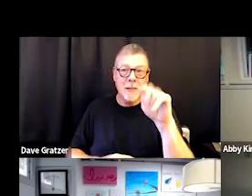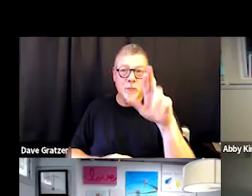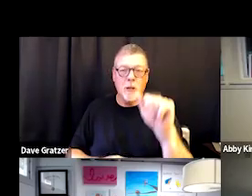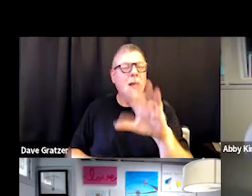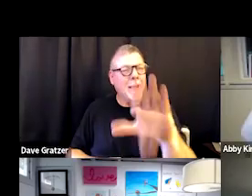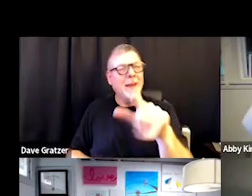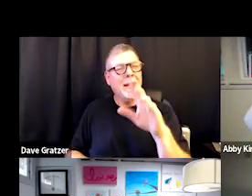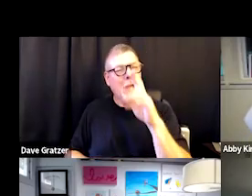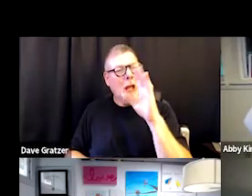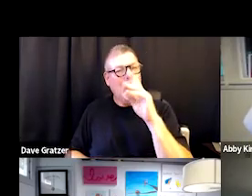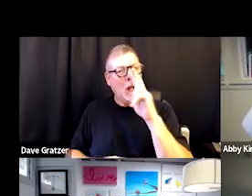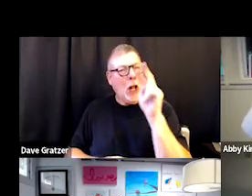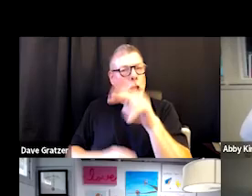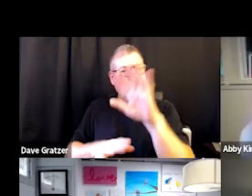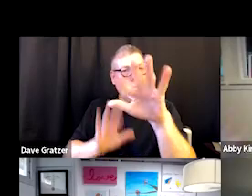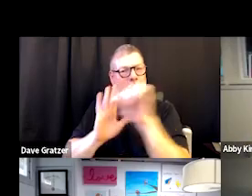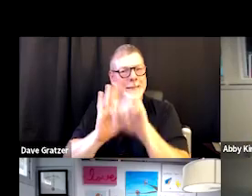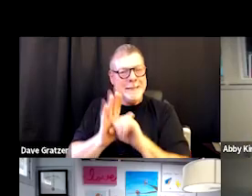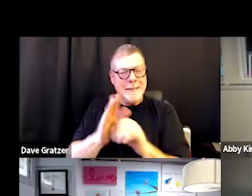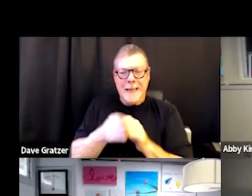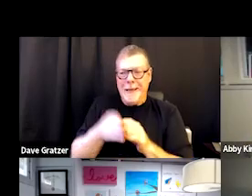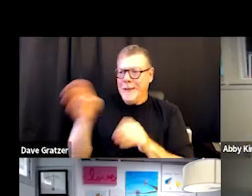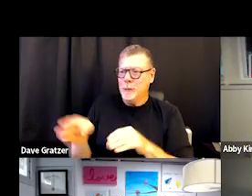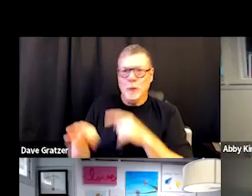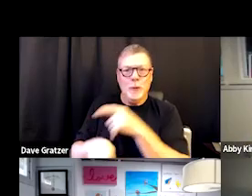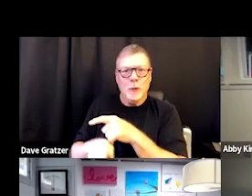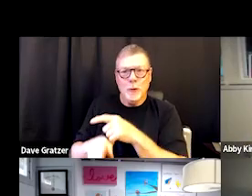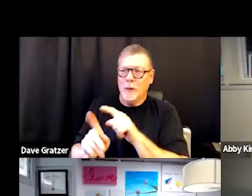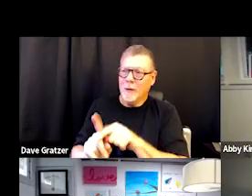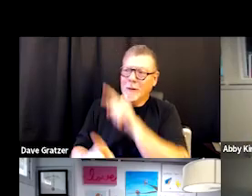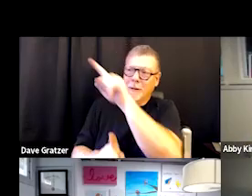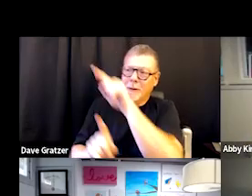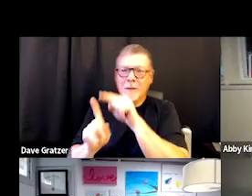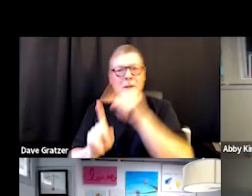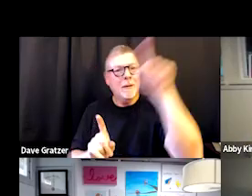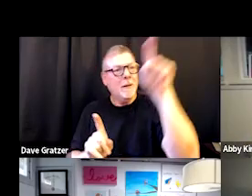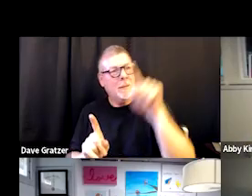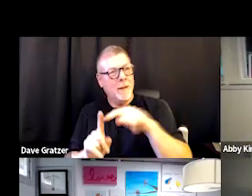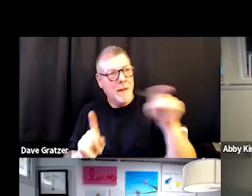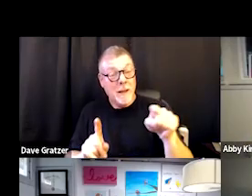If there's a state that's neighboring to you, they're likely in the same Social Security region,